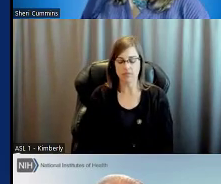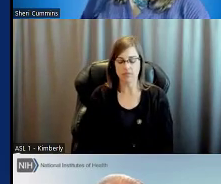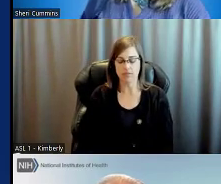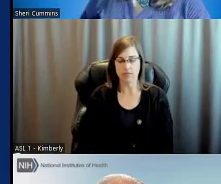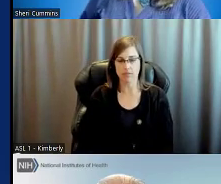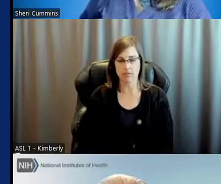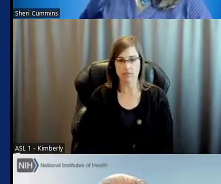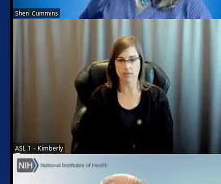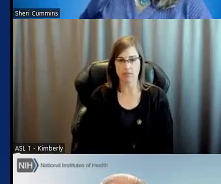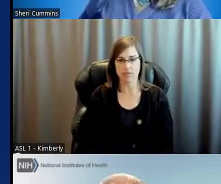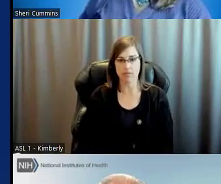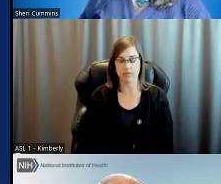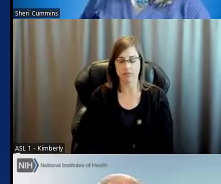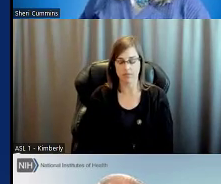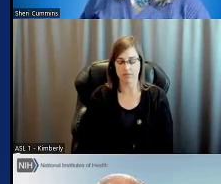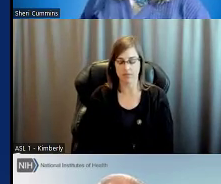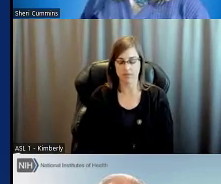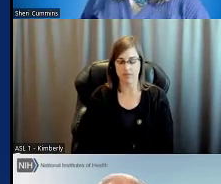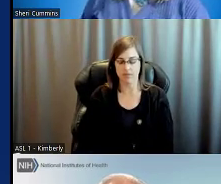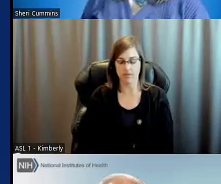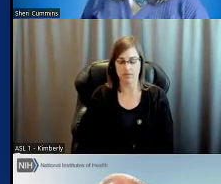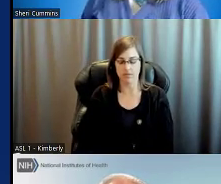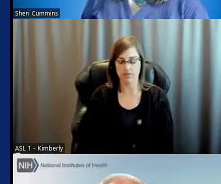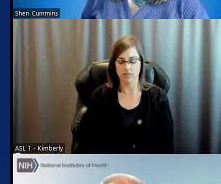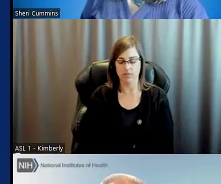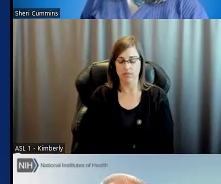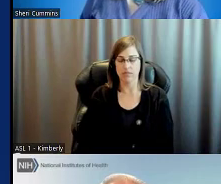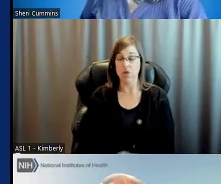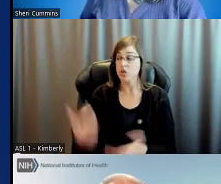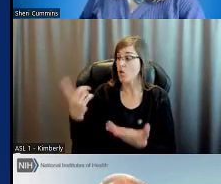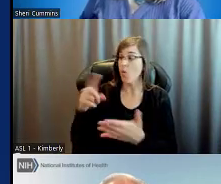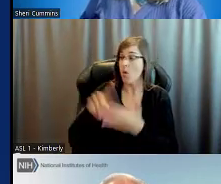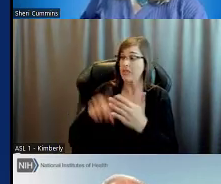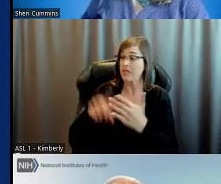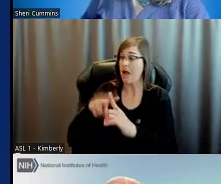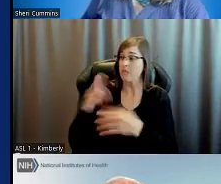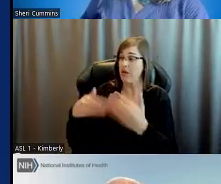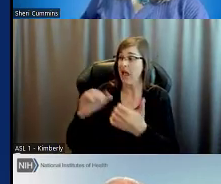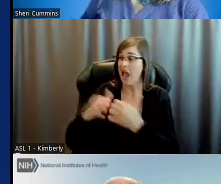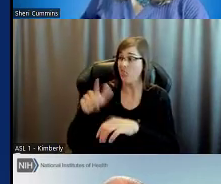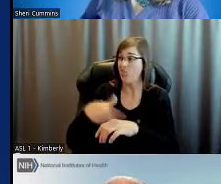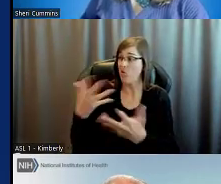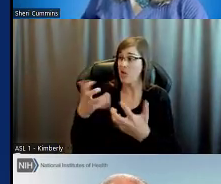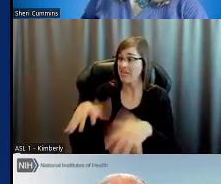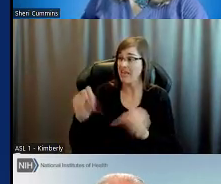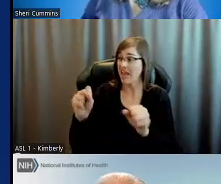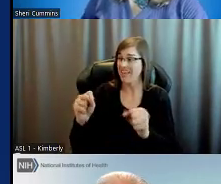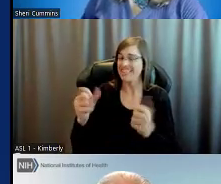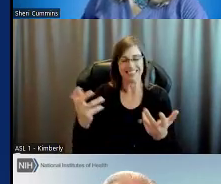Michael Sesma: Okay, so what's the application process, and how long does it take? Everybody wants to know. How long does it take to get a grant?